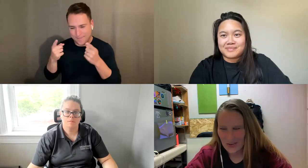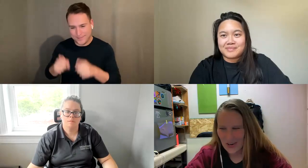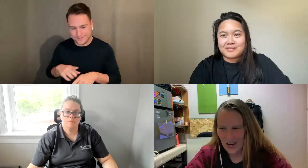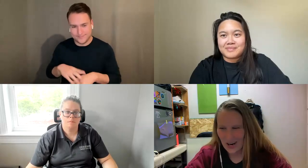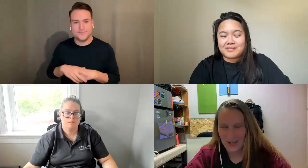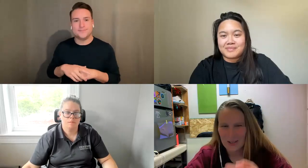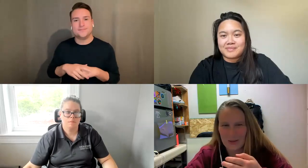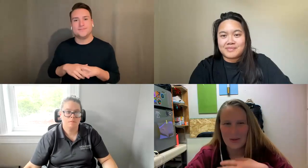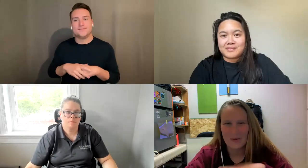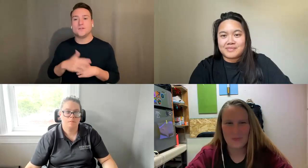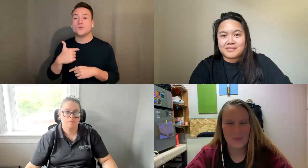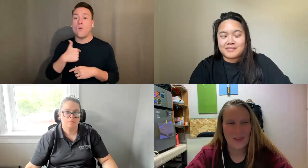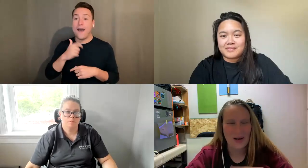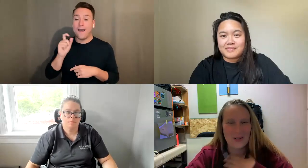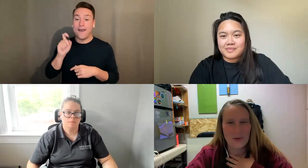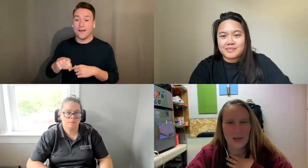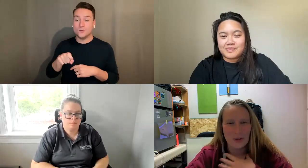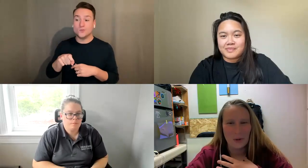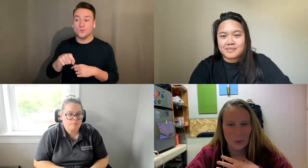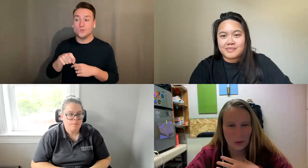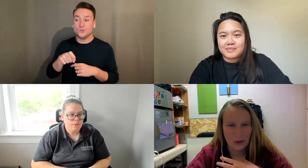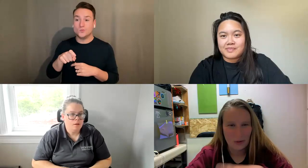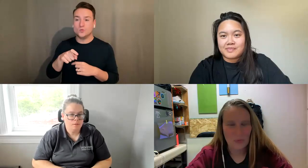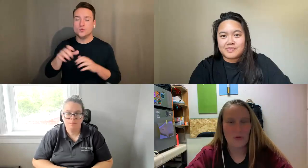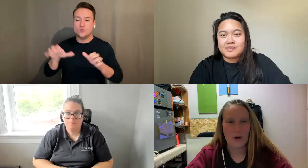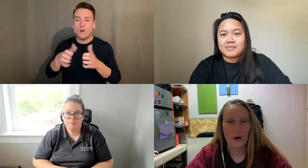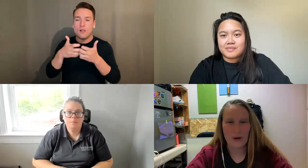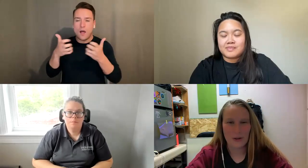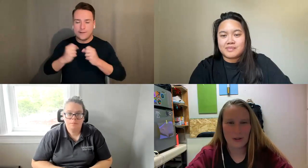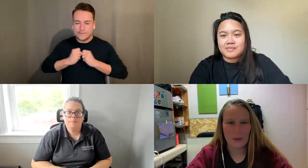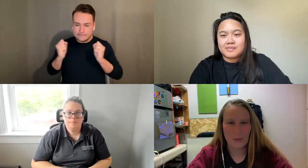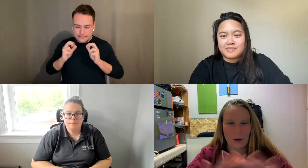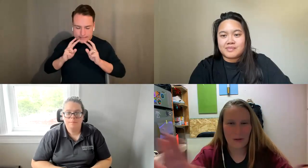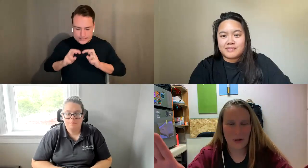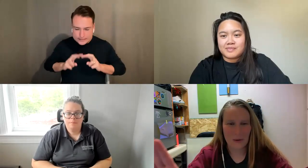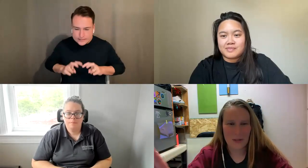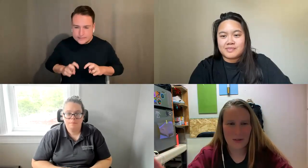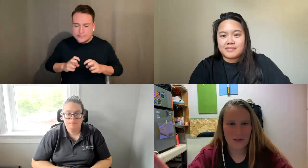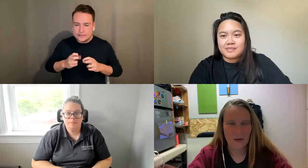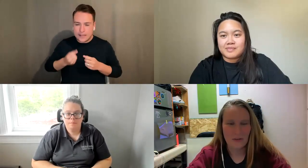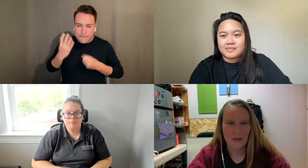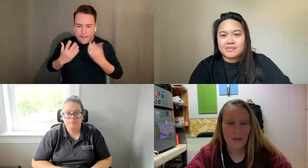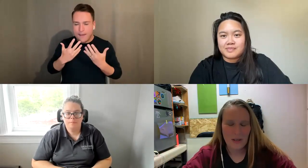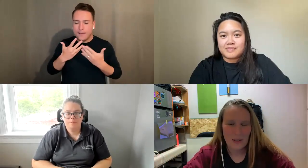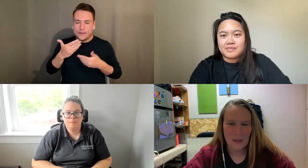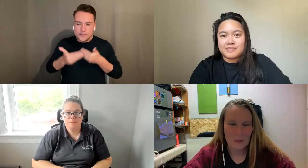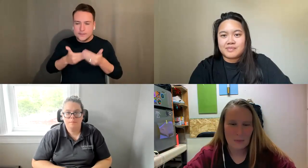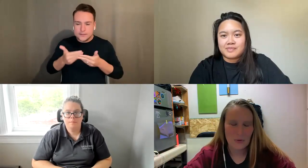So I had to do a lot of inner work before I could work on the outside stuff.